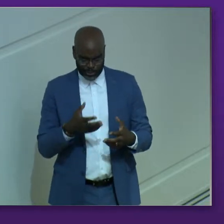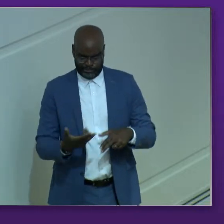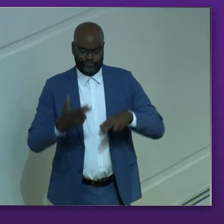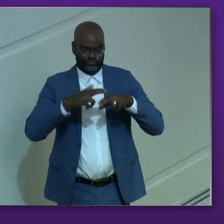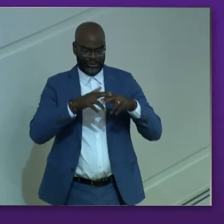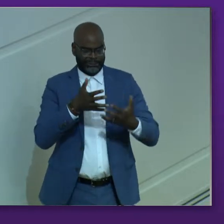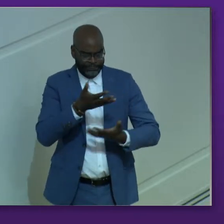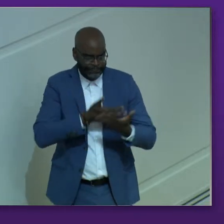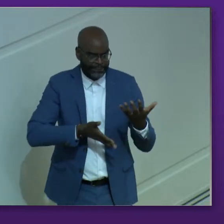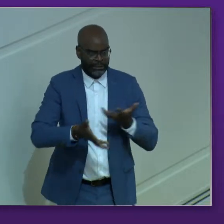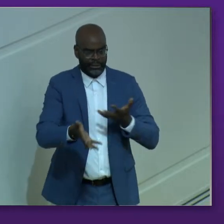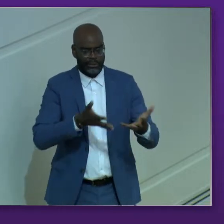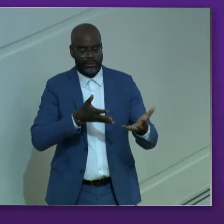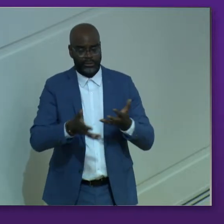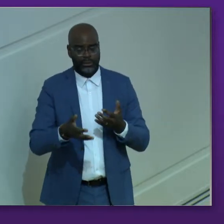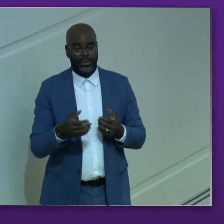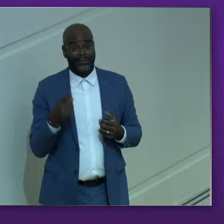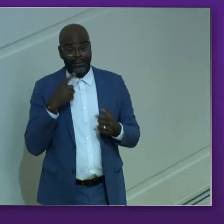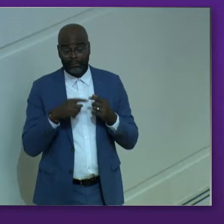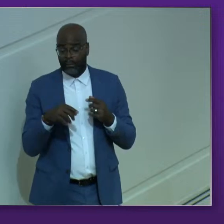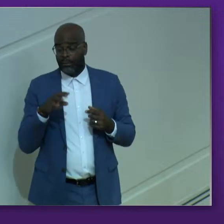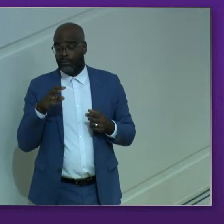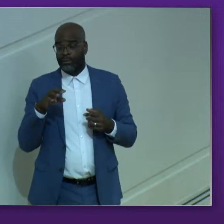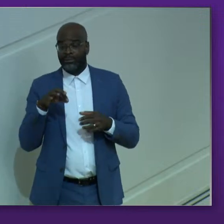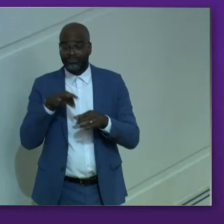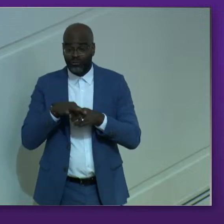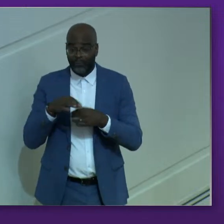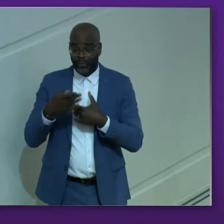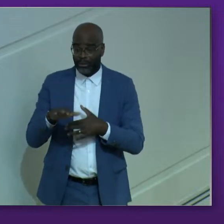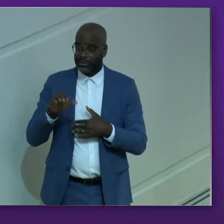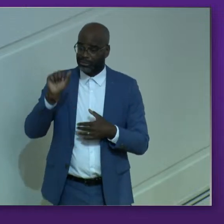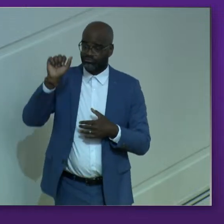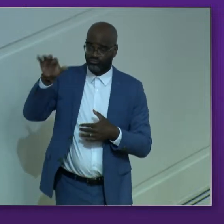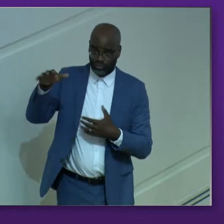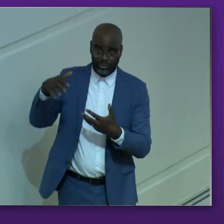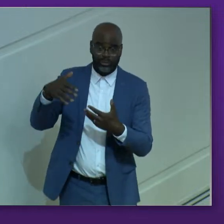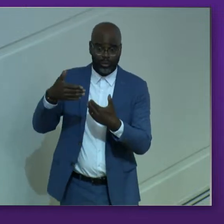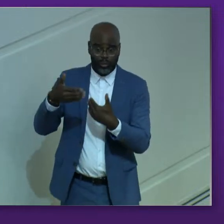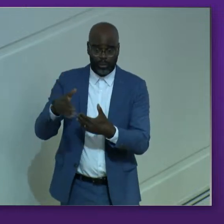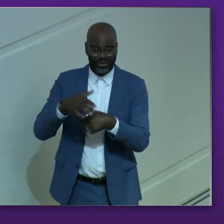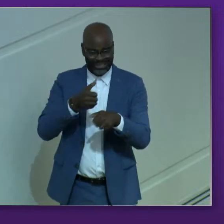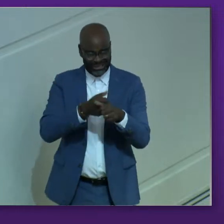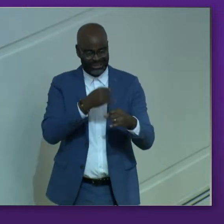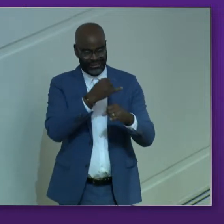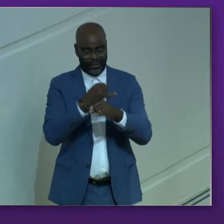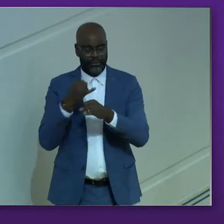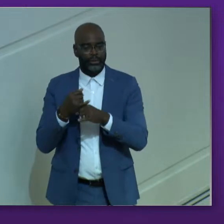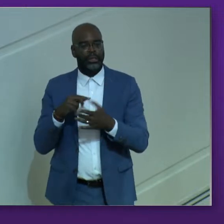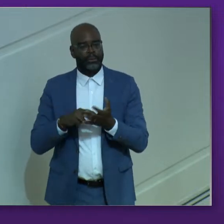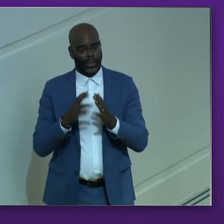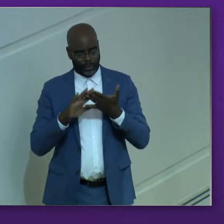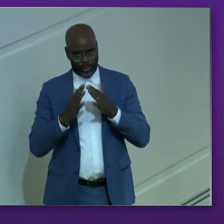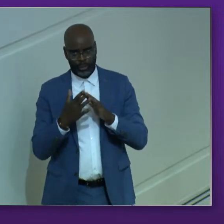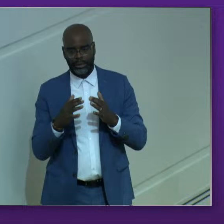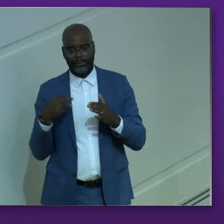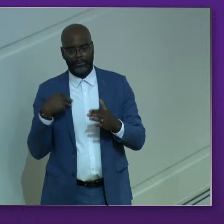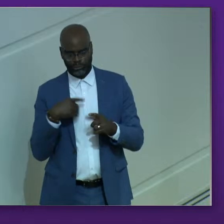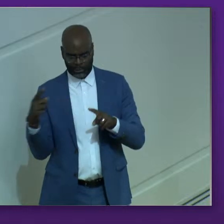INCREASE CIVIC ENGAGEMENT AND THINK ABOUT ALL THE THINGS THAT